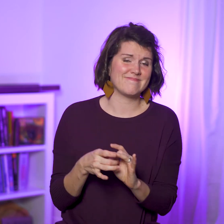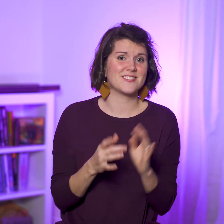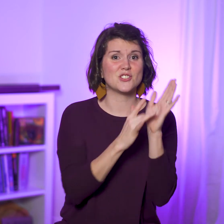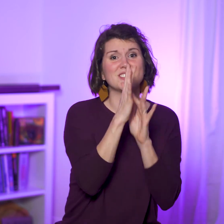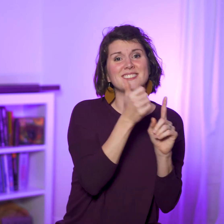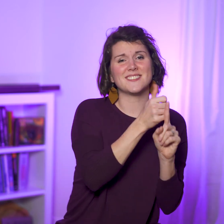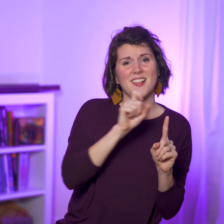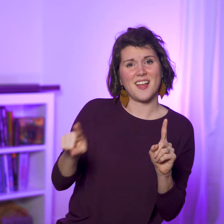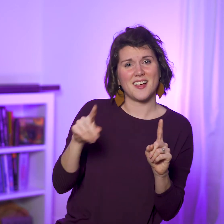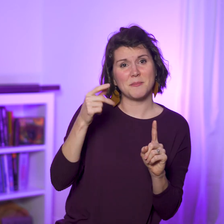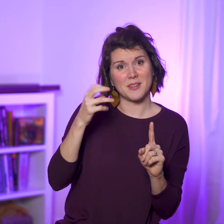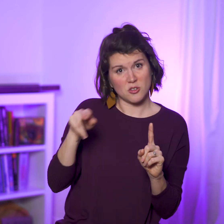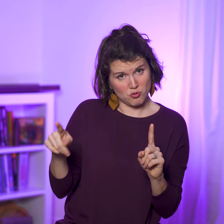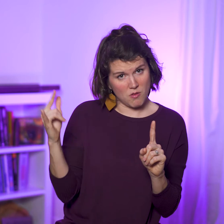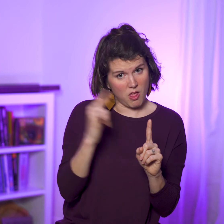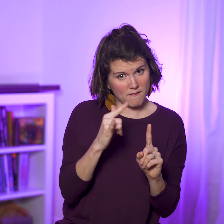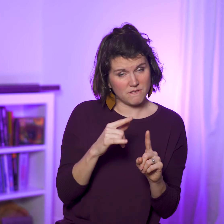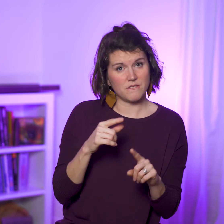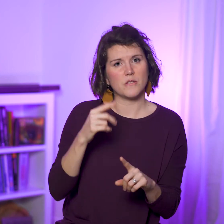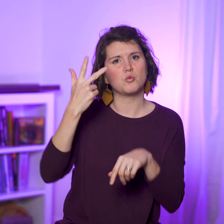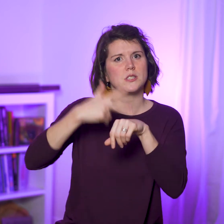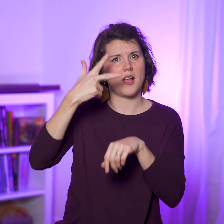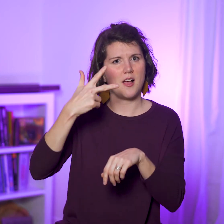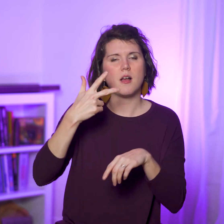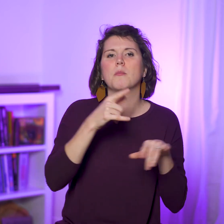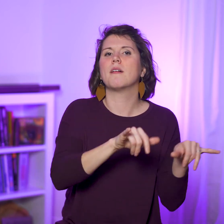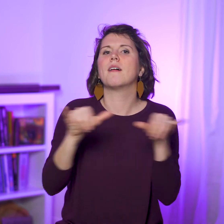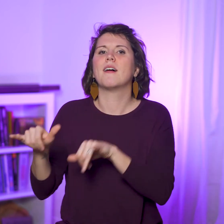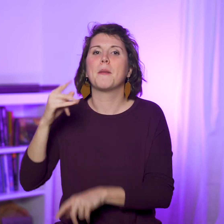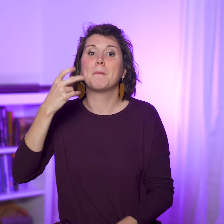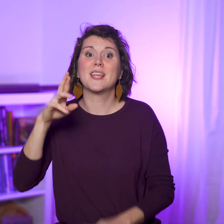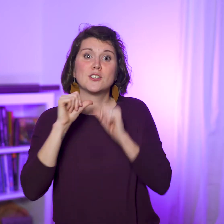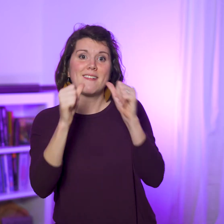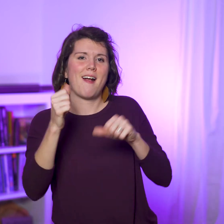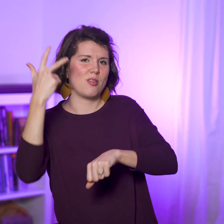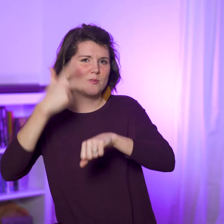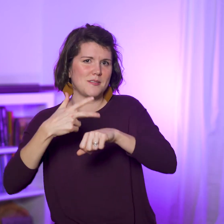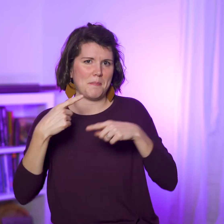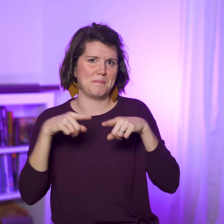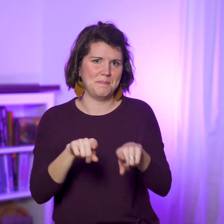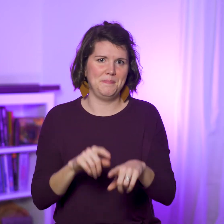Jesus asks Peter if he loves Him three times to meet with Peter’s three denials.